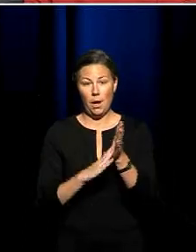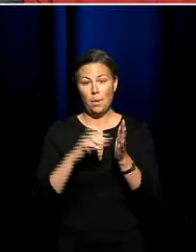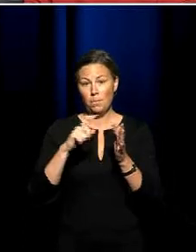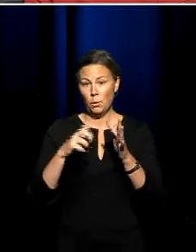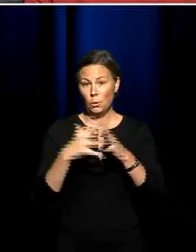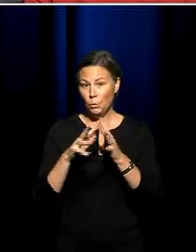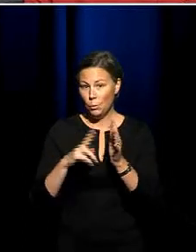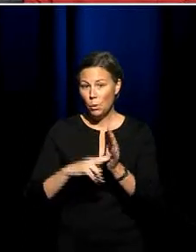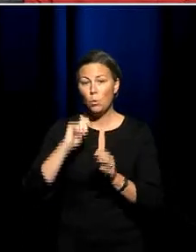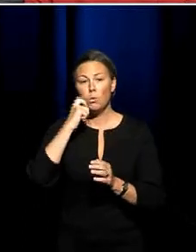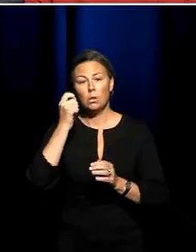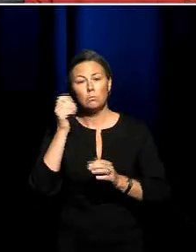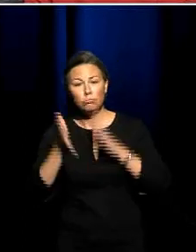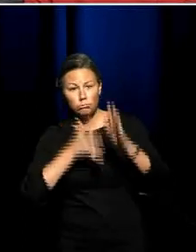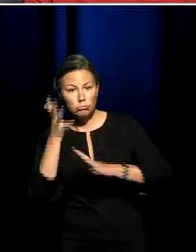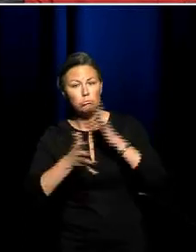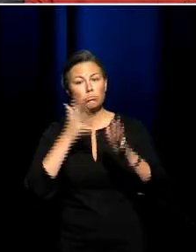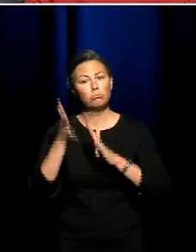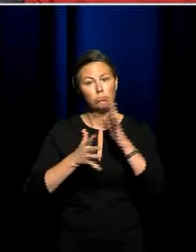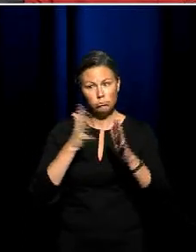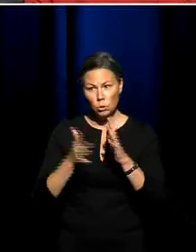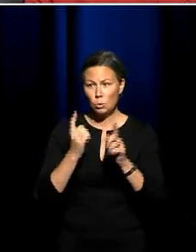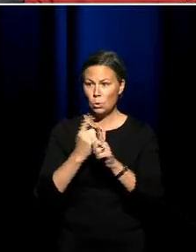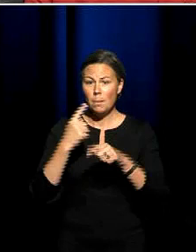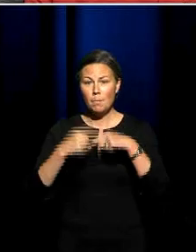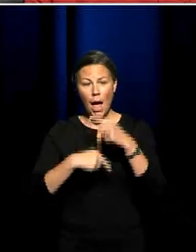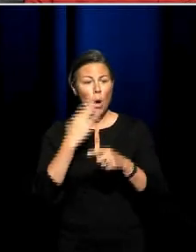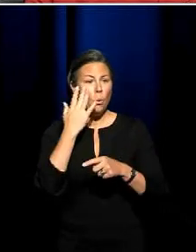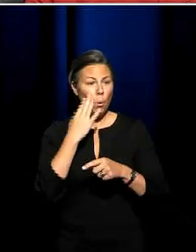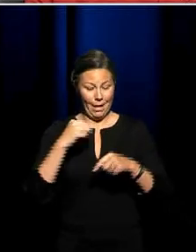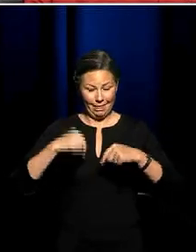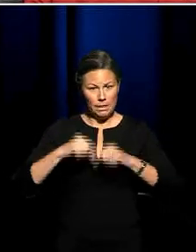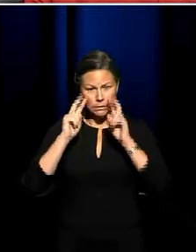Commission including people with lived experience of disability. He and